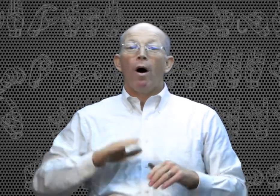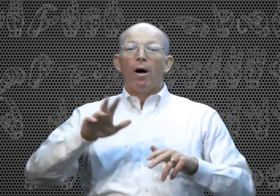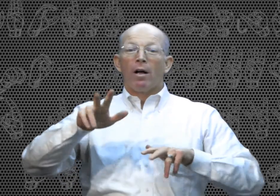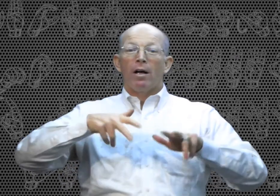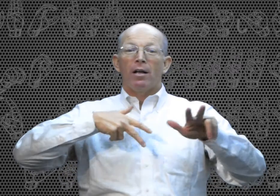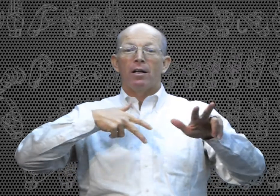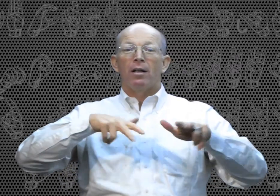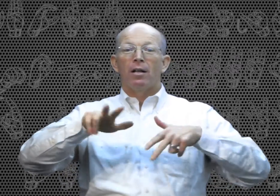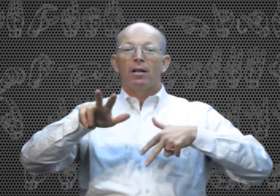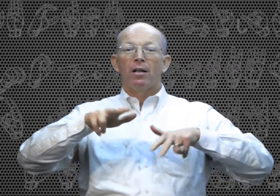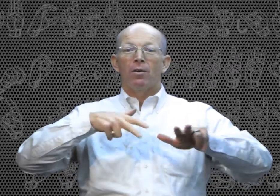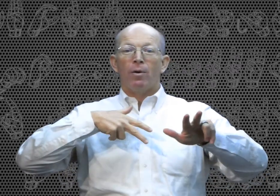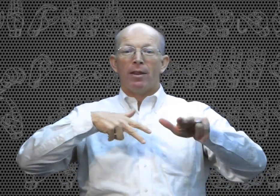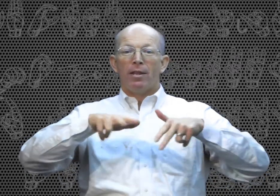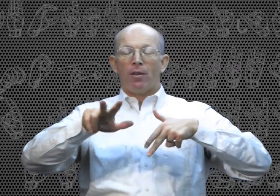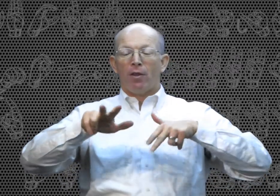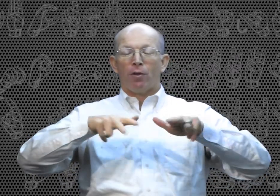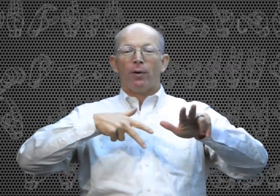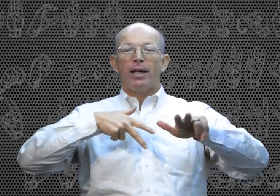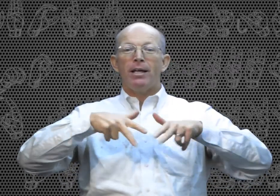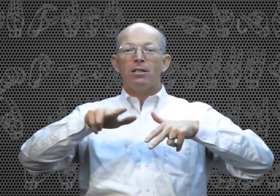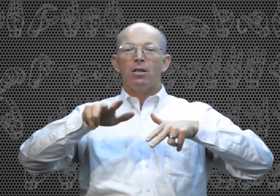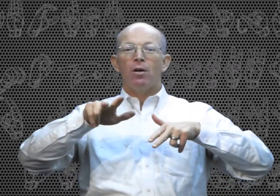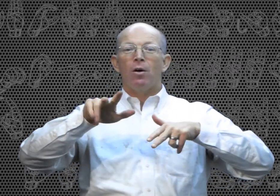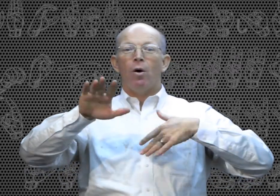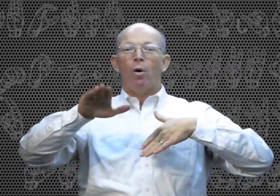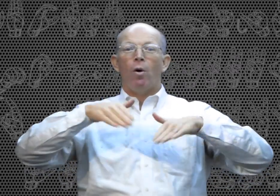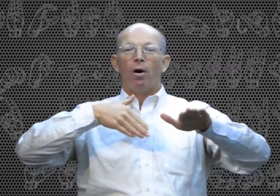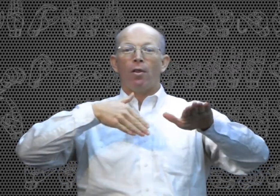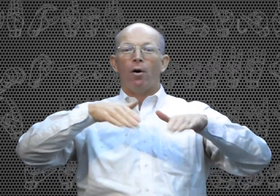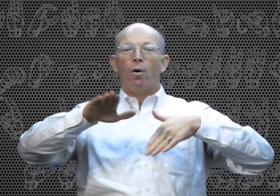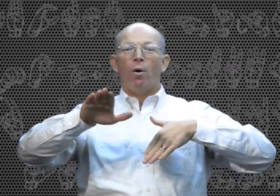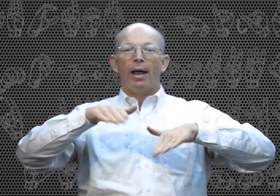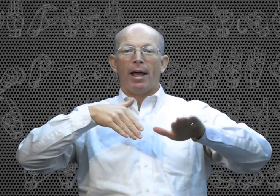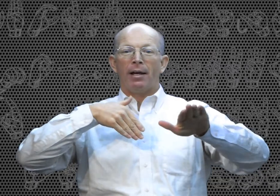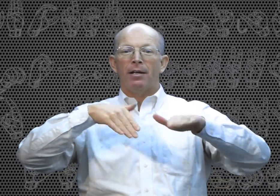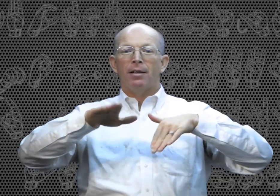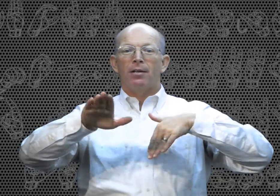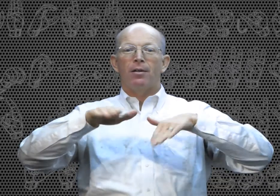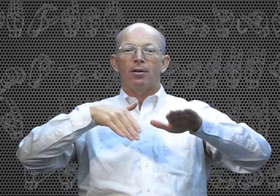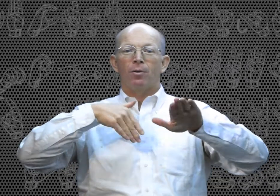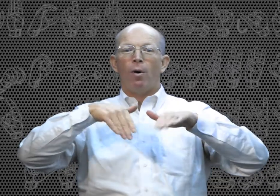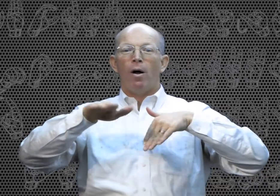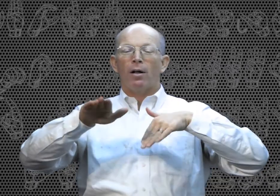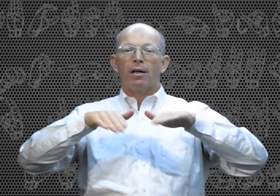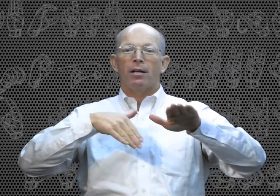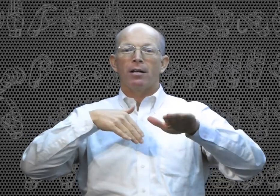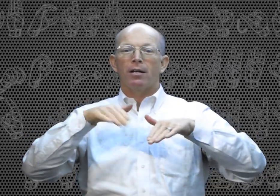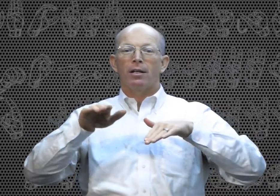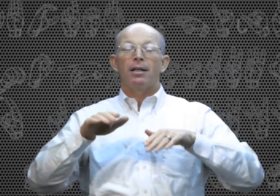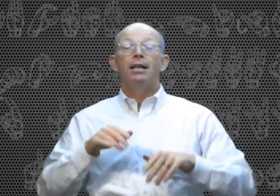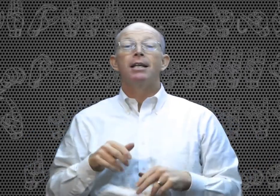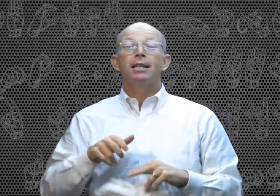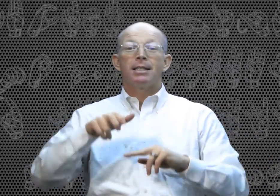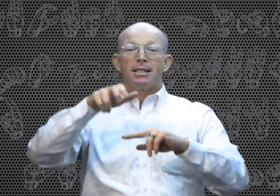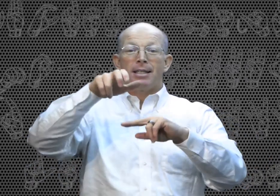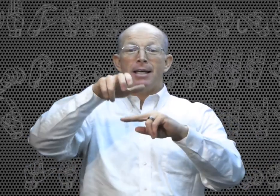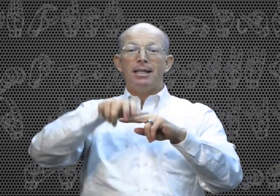WALK - With either the 3s or the whole hand. WALK.